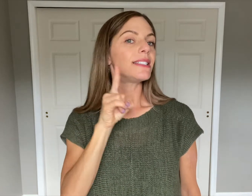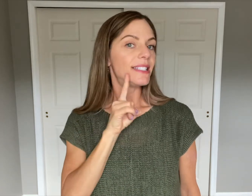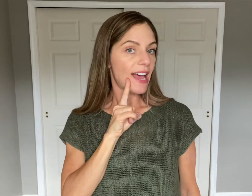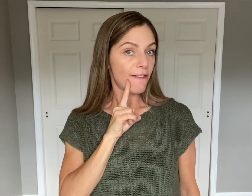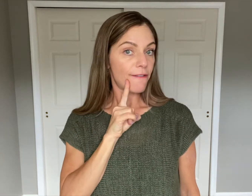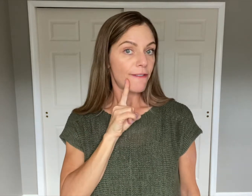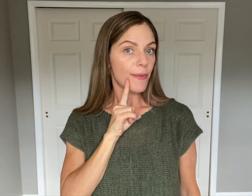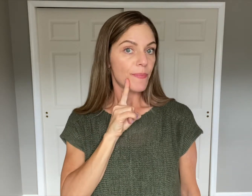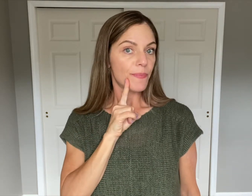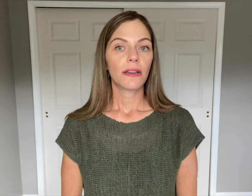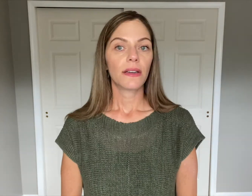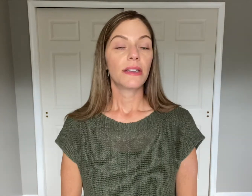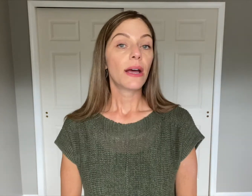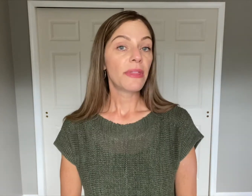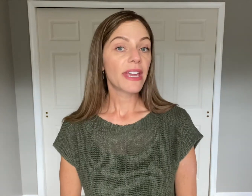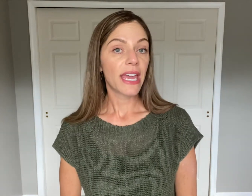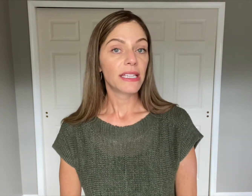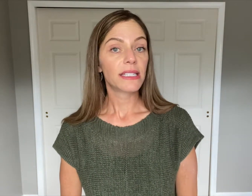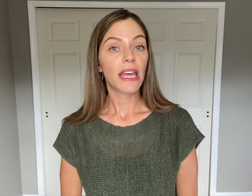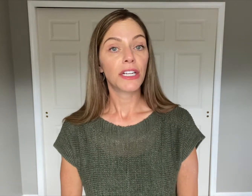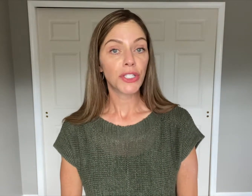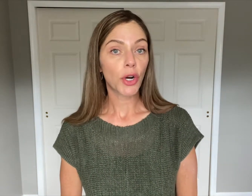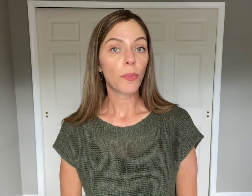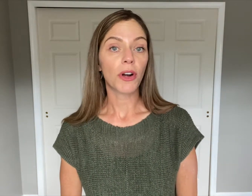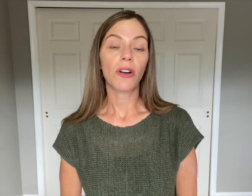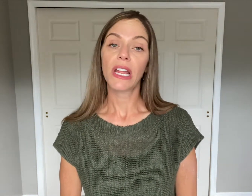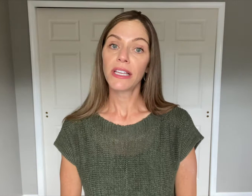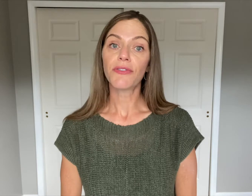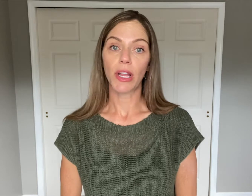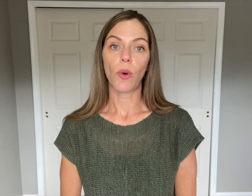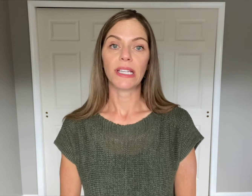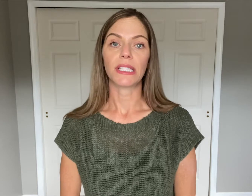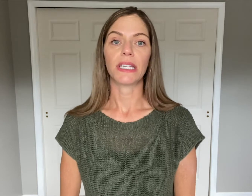"Deaf" Now in the case that an interpreter is requested,